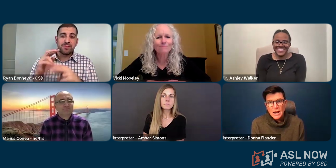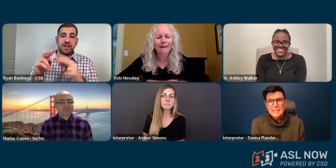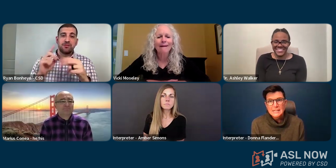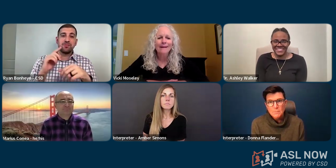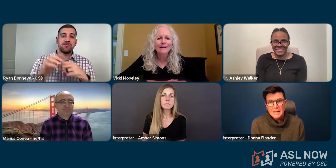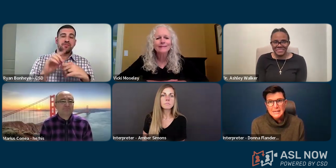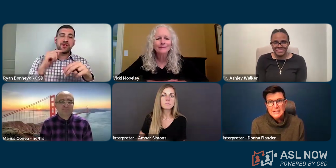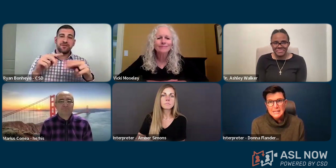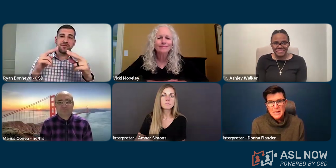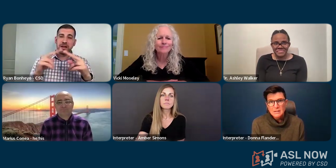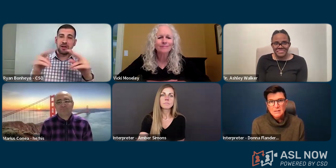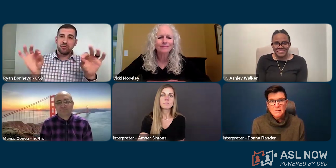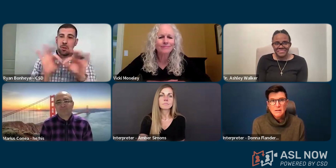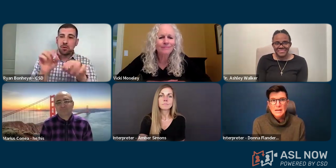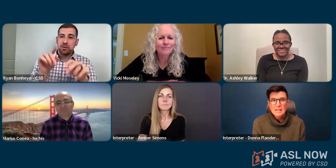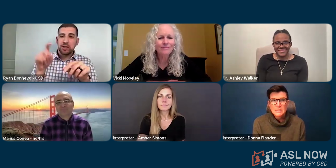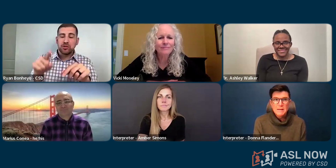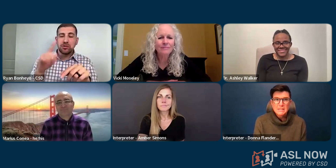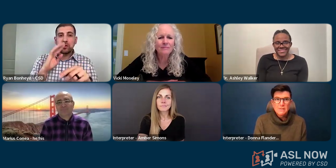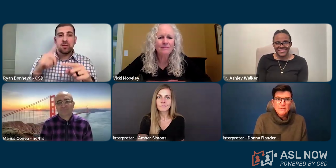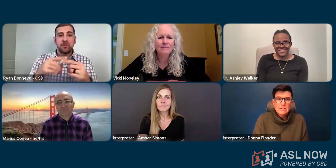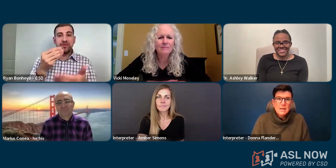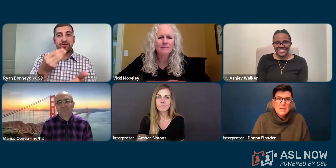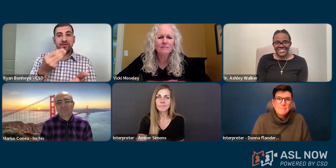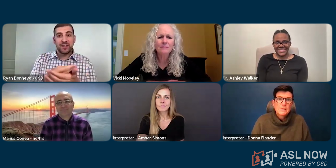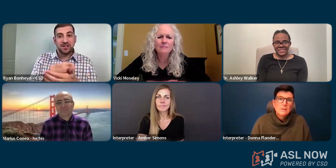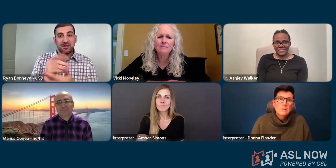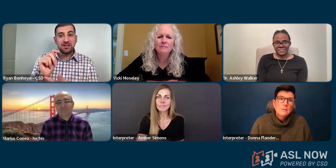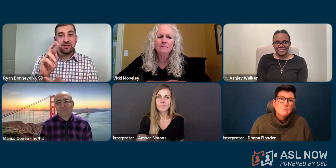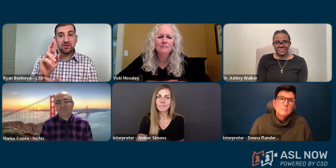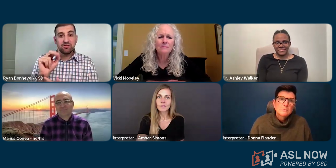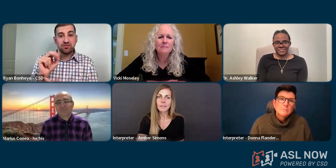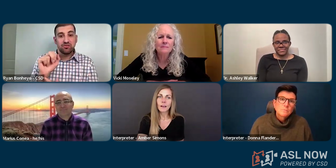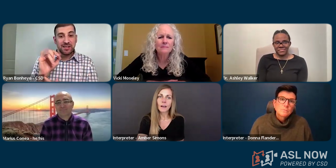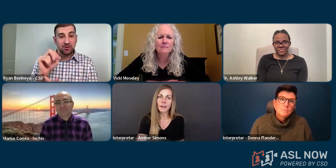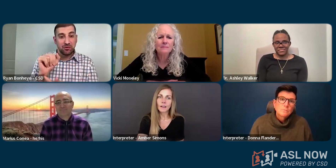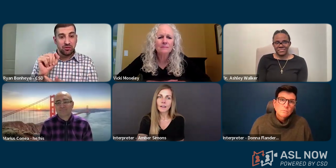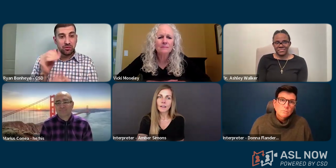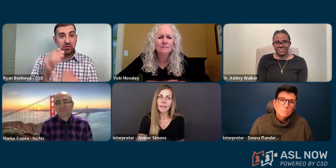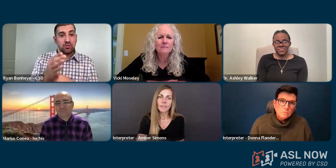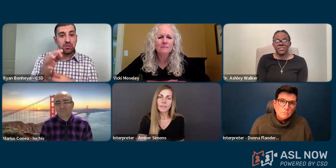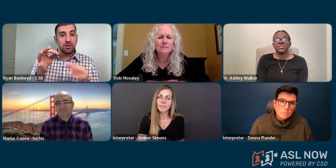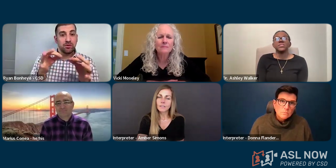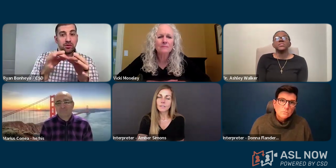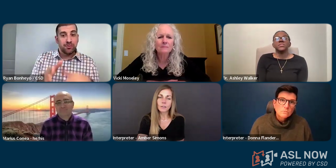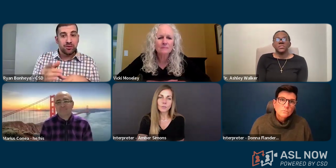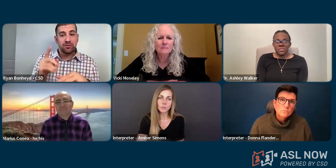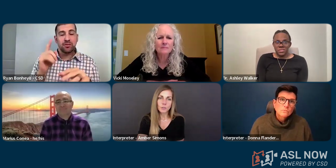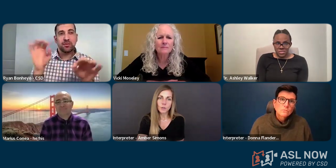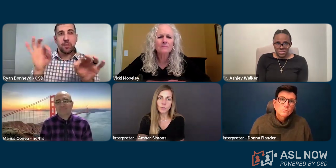try to get my needs met and explain myself every time. Yeah, this is so true